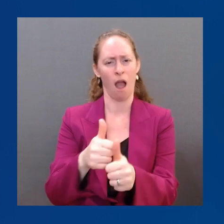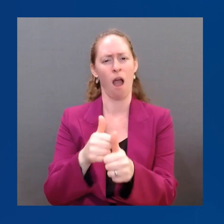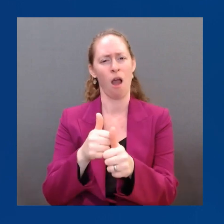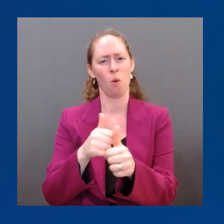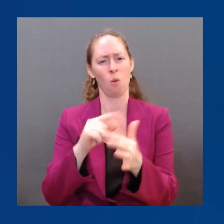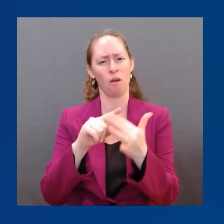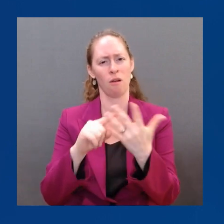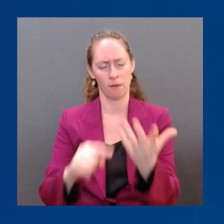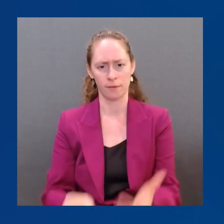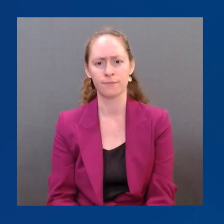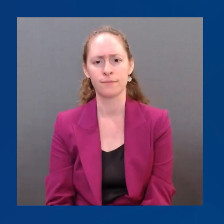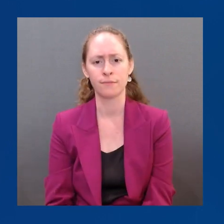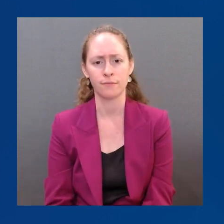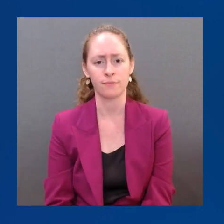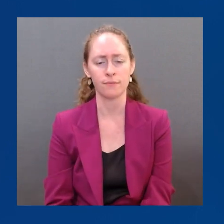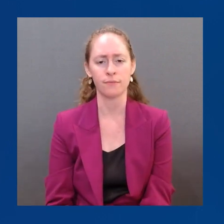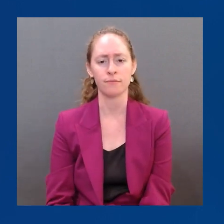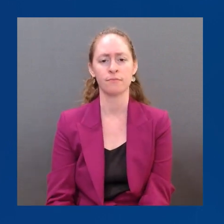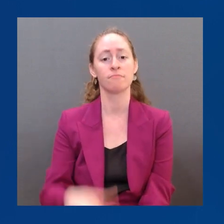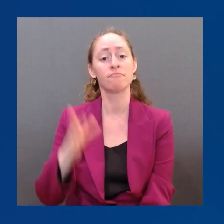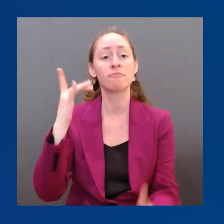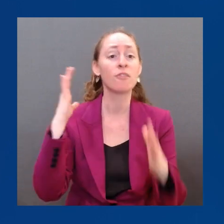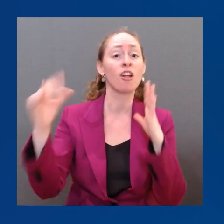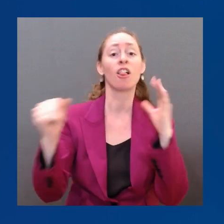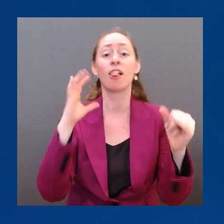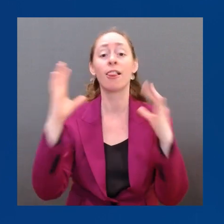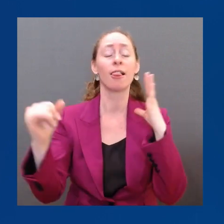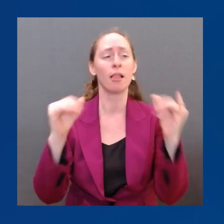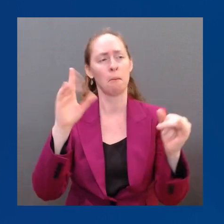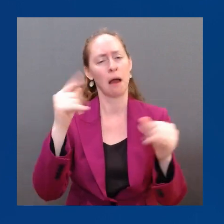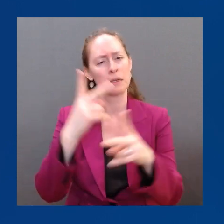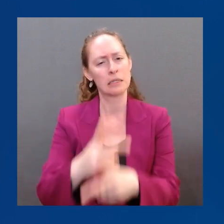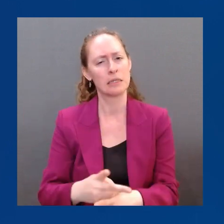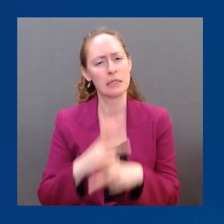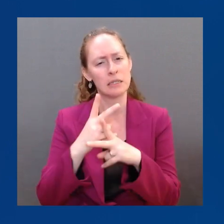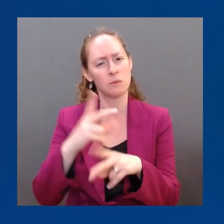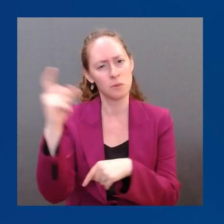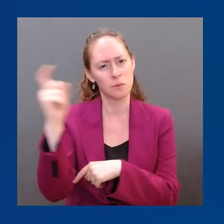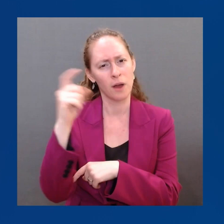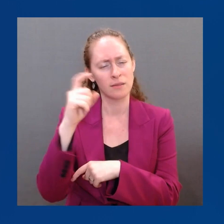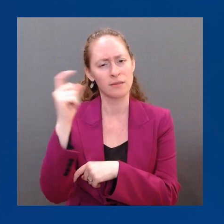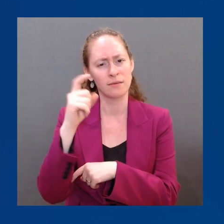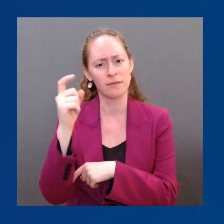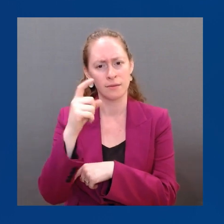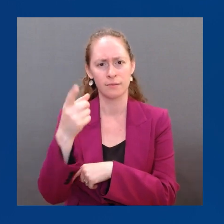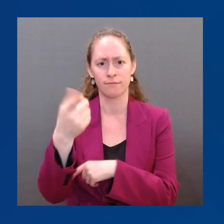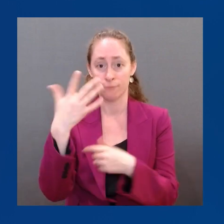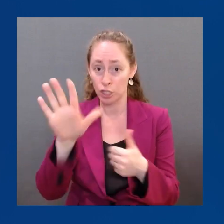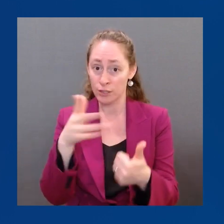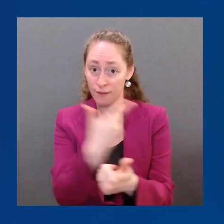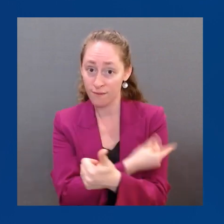Do so when you're up to date with your vaccines, when you've tested before you gather. And if you have a high risk of infection in your area,